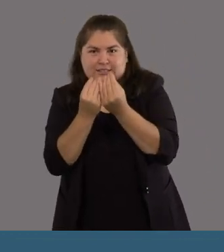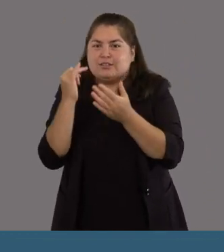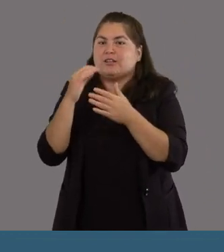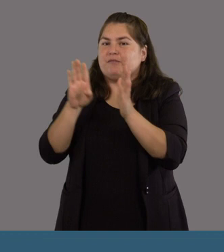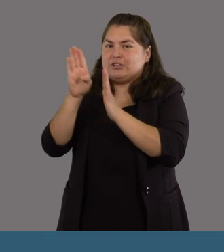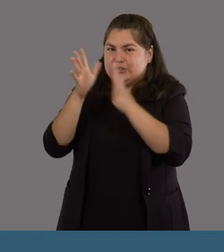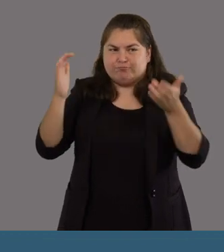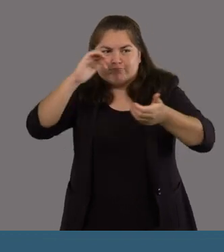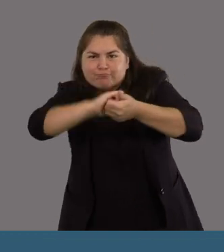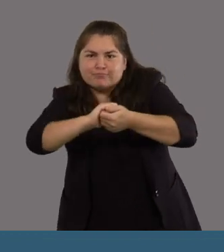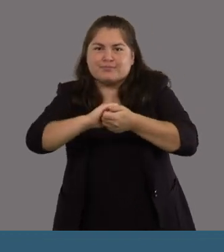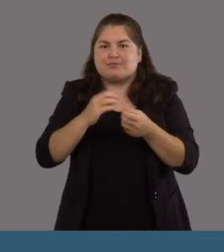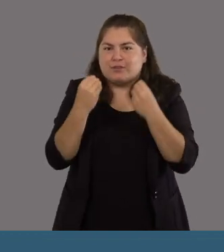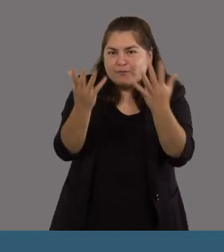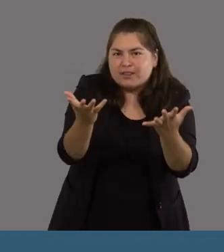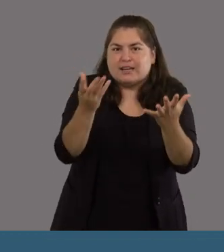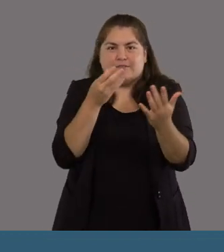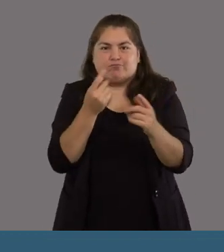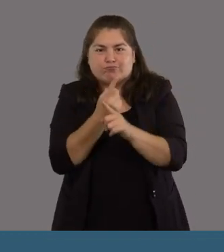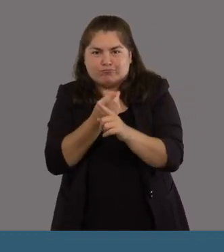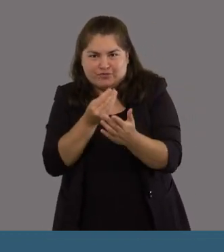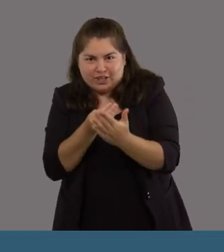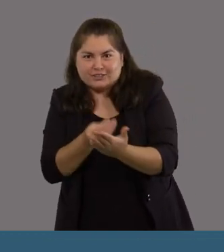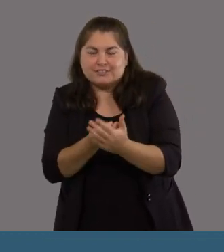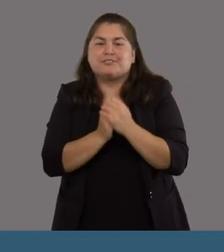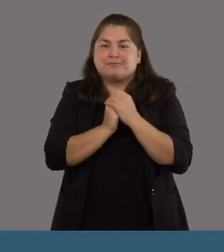develop a partnership for delivery of funds, address the cultural and regional realities of remote and northern communities.